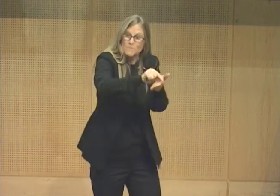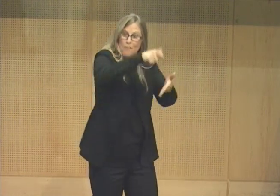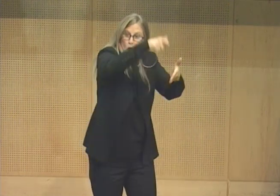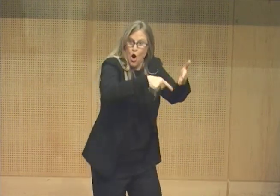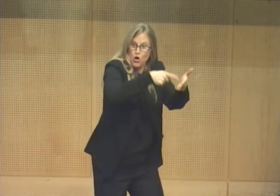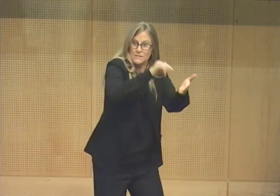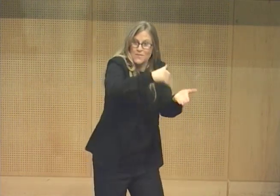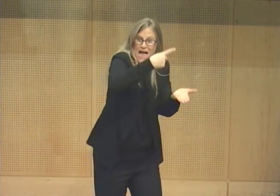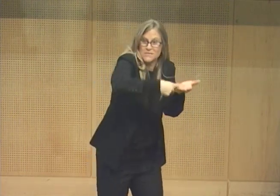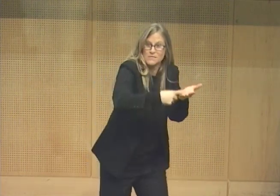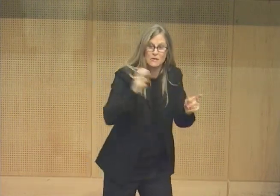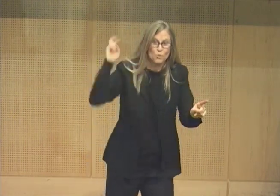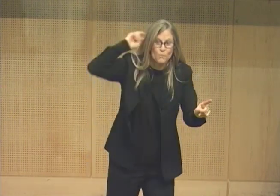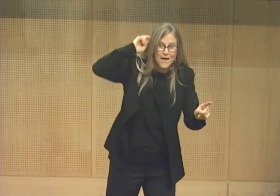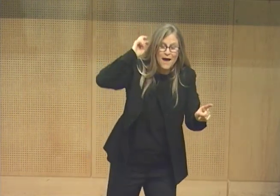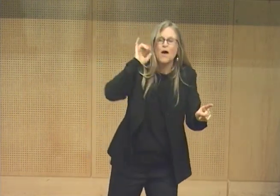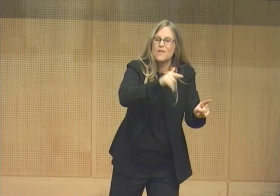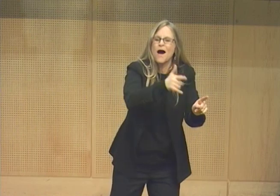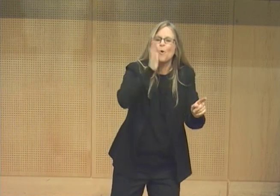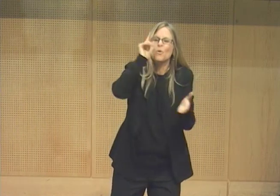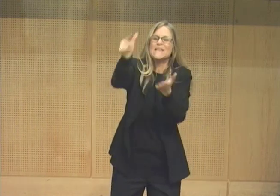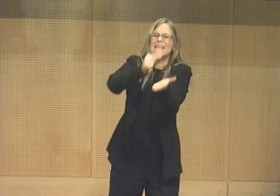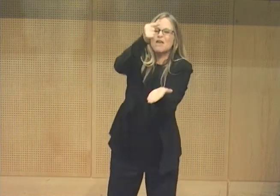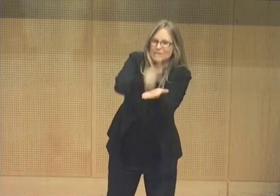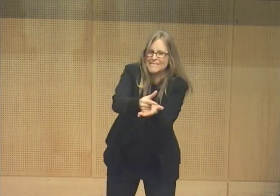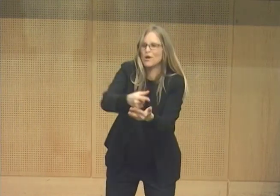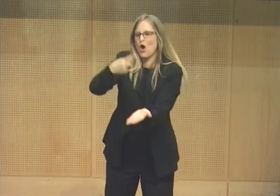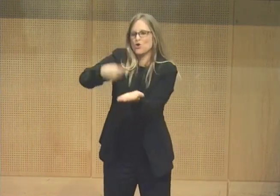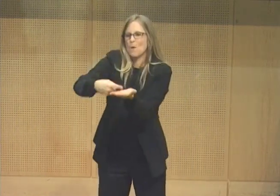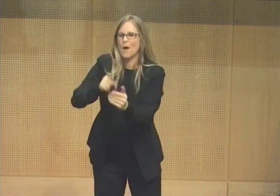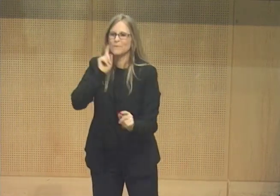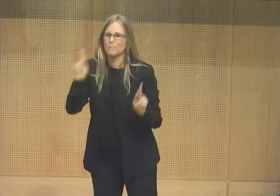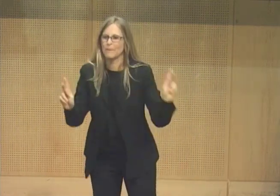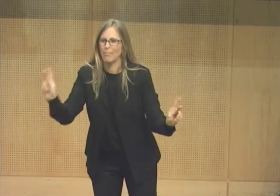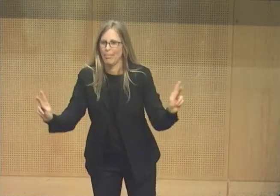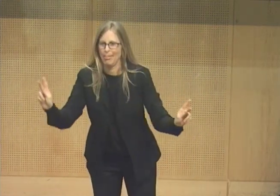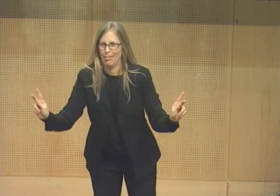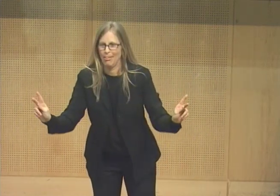But it's the discussion that the newspaper has about Deaf people who get implantation.